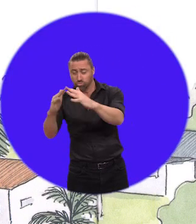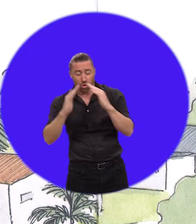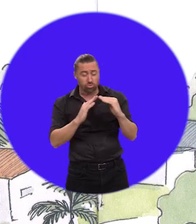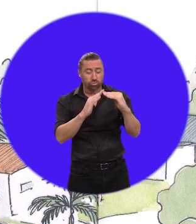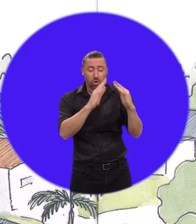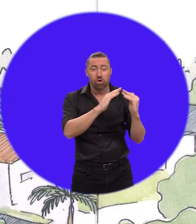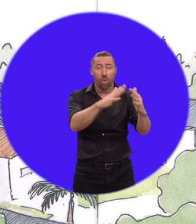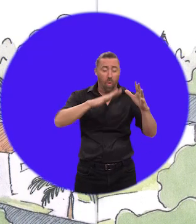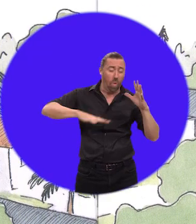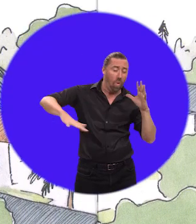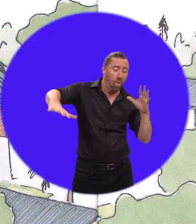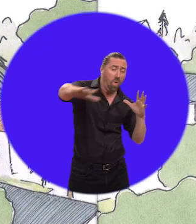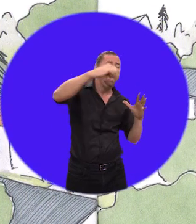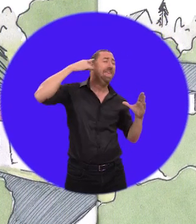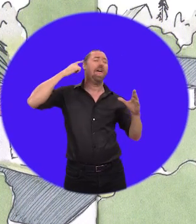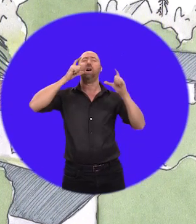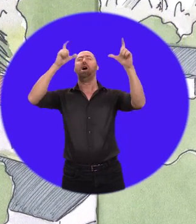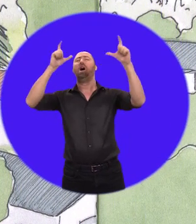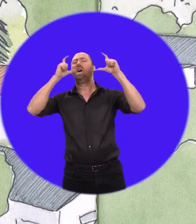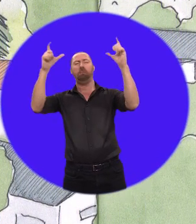echoed with the sound of Mary's name.